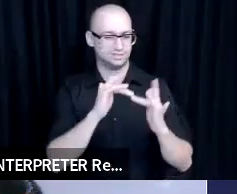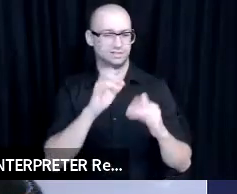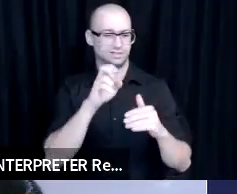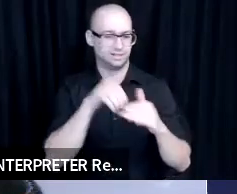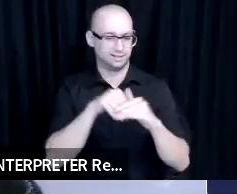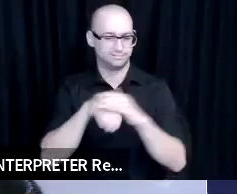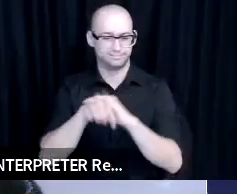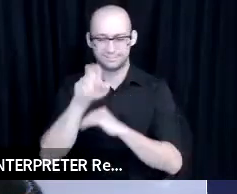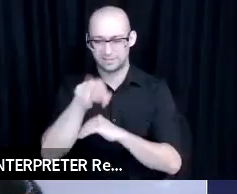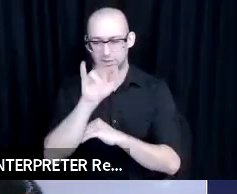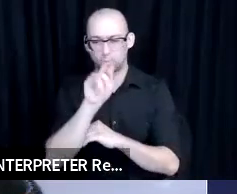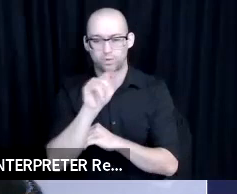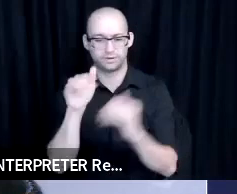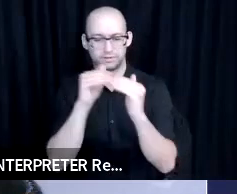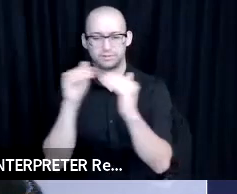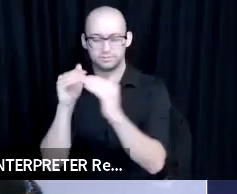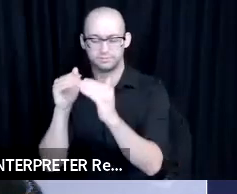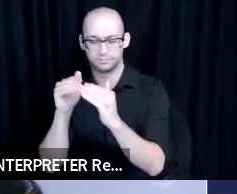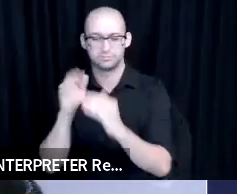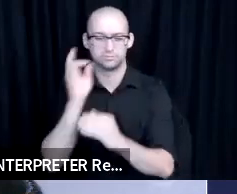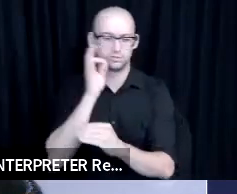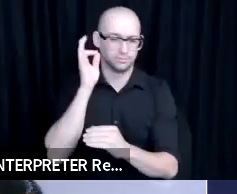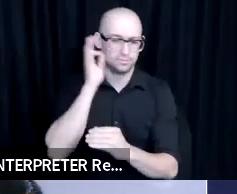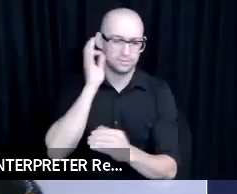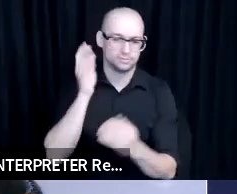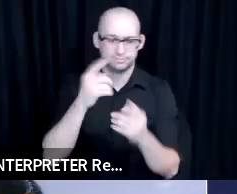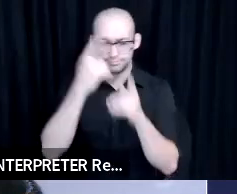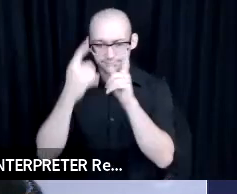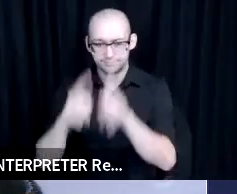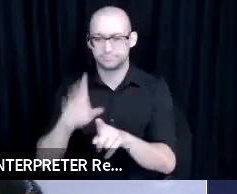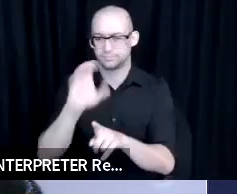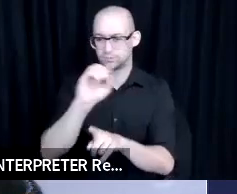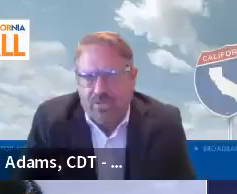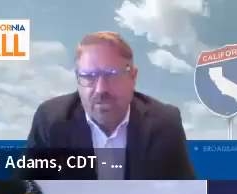Collaboration Outcome Area Working Group meetings. We're really excited to have you,